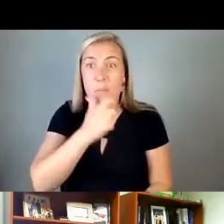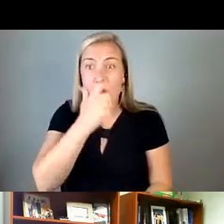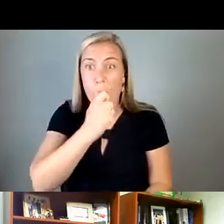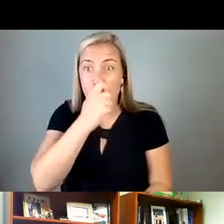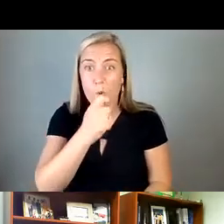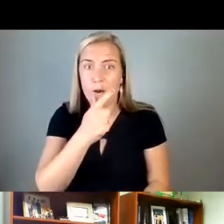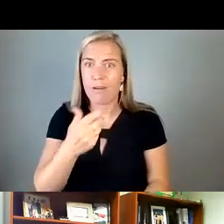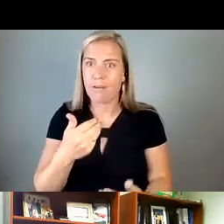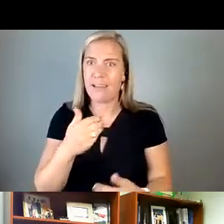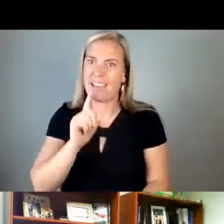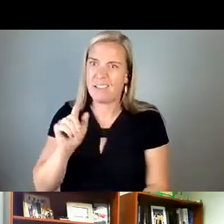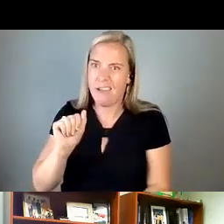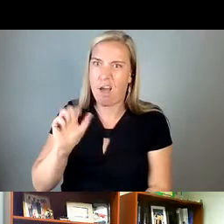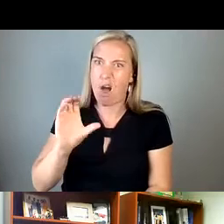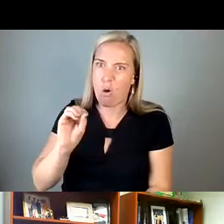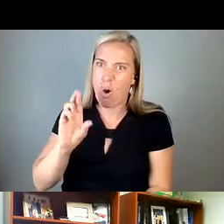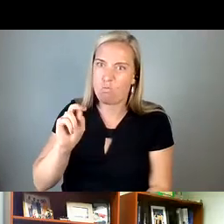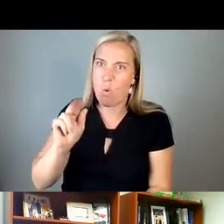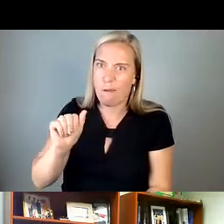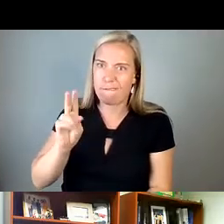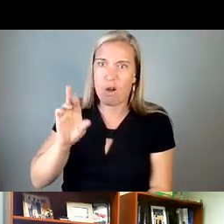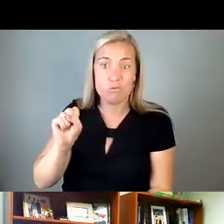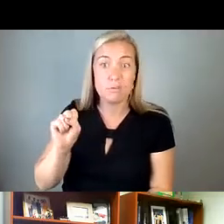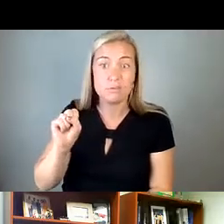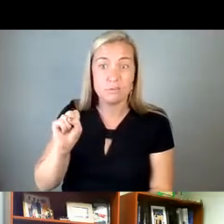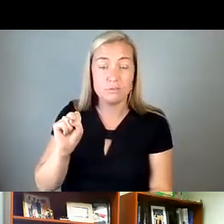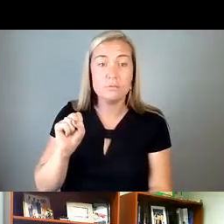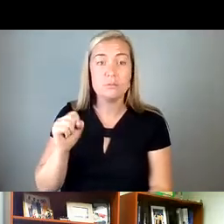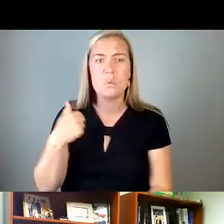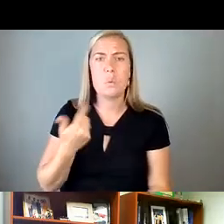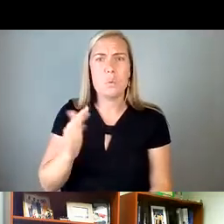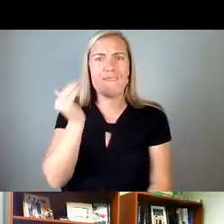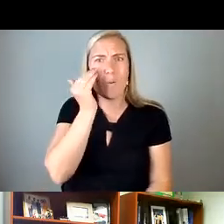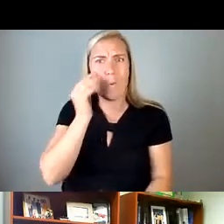once or twice a year for your whole life. So we've known a lot about corona viruses for many